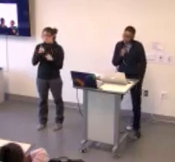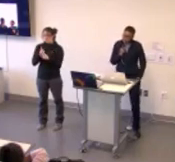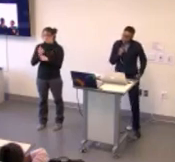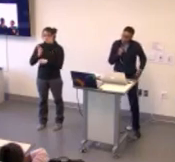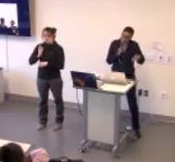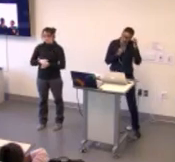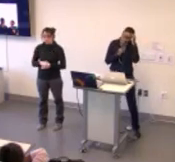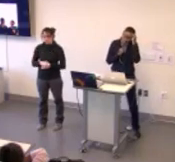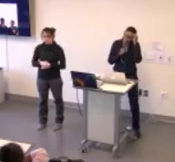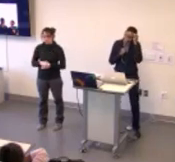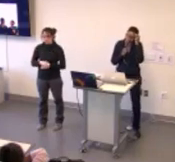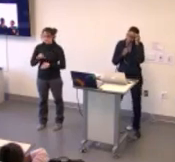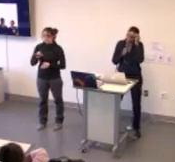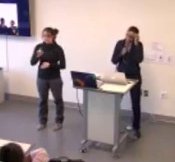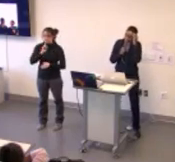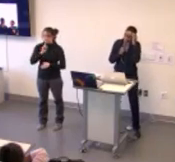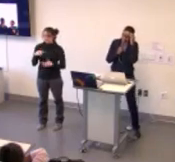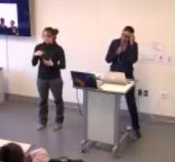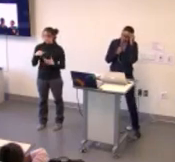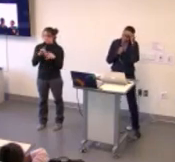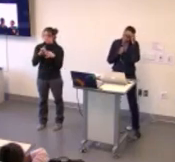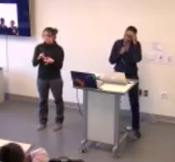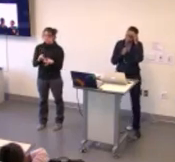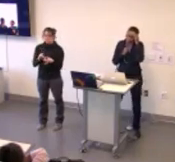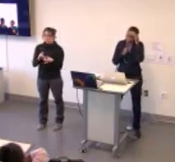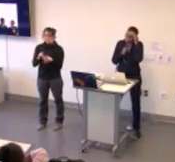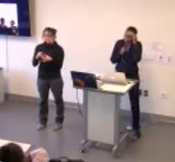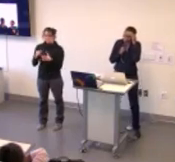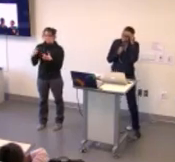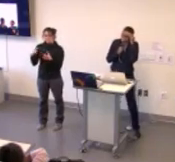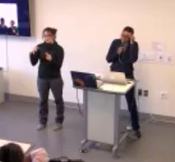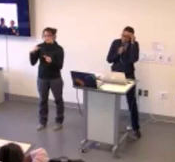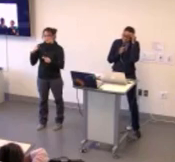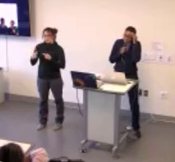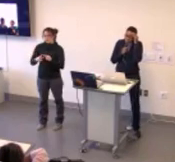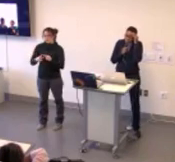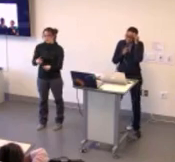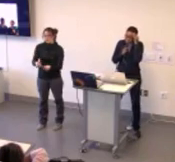And that just speaks to the generational violence that occurs